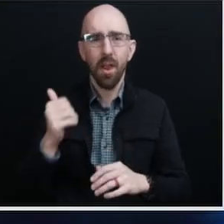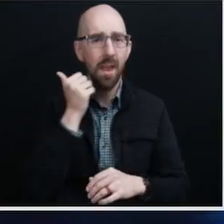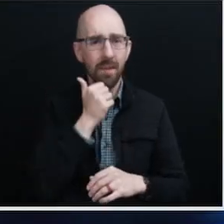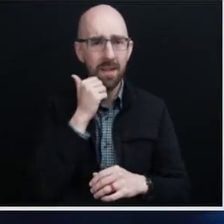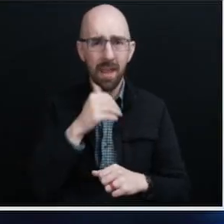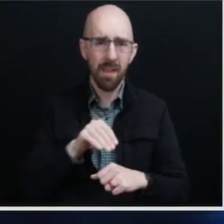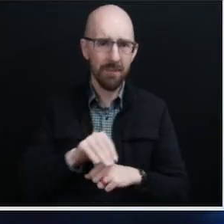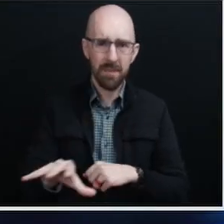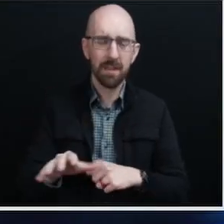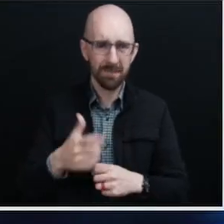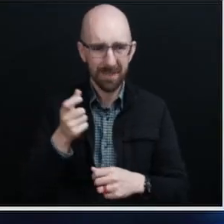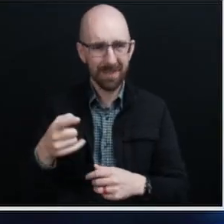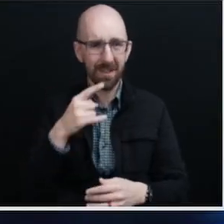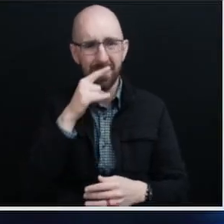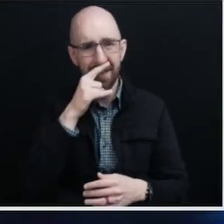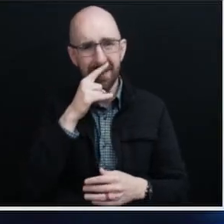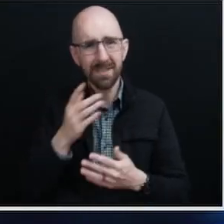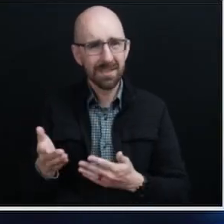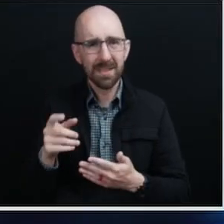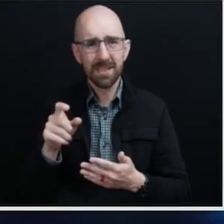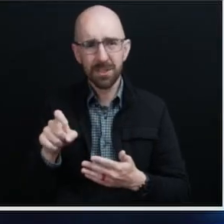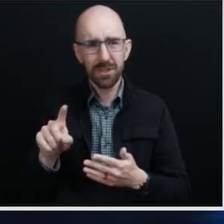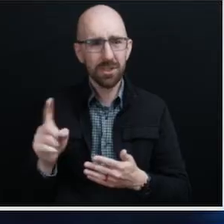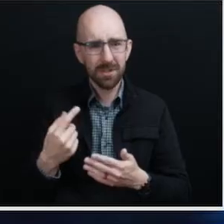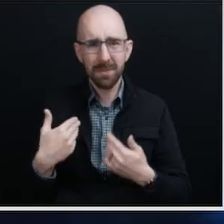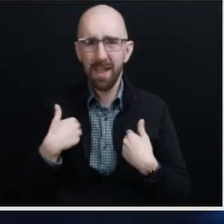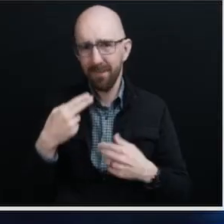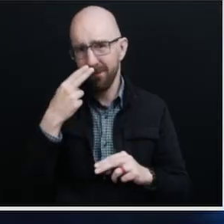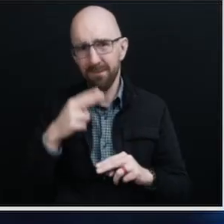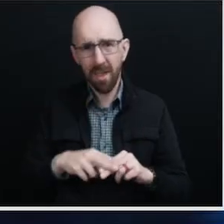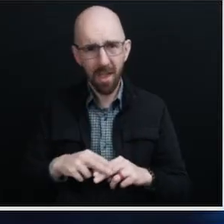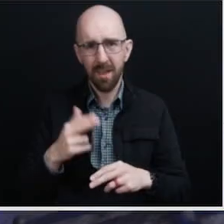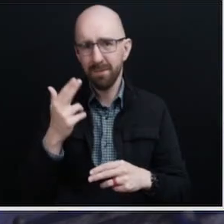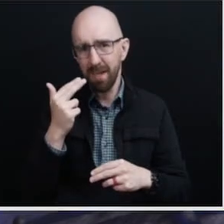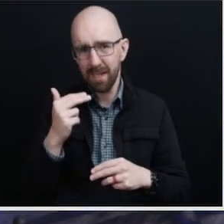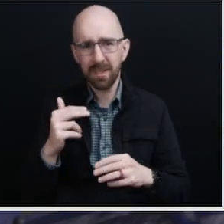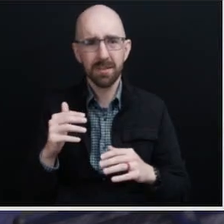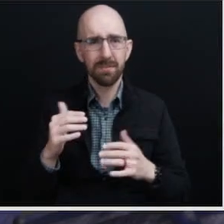they're kids and they should just be having fun and playing. Yeah. McKenzie, you know, Courtney's